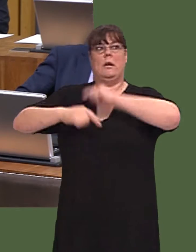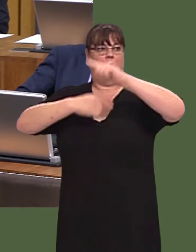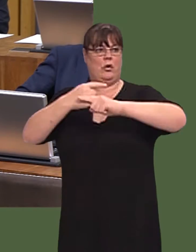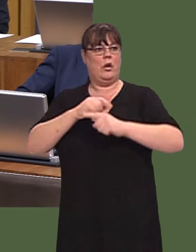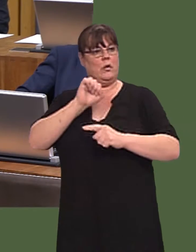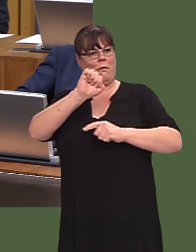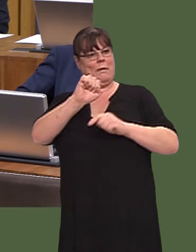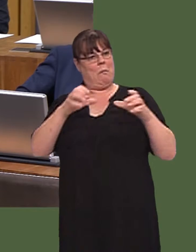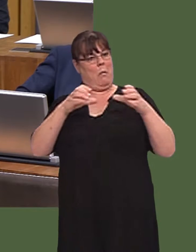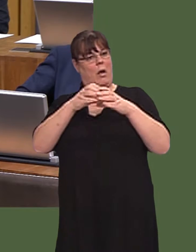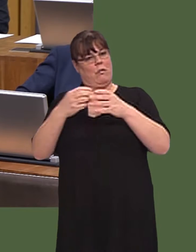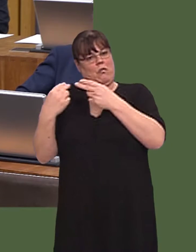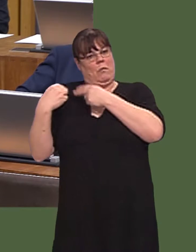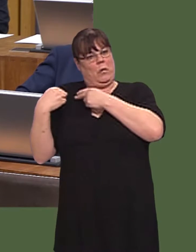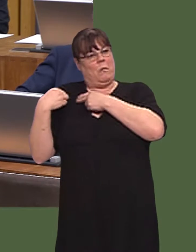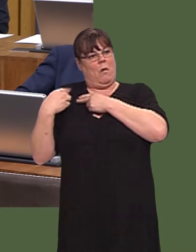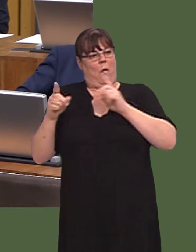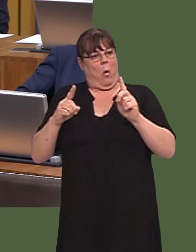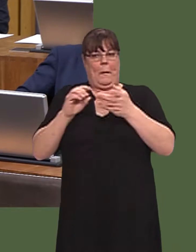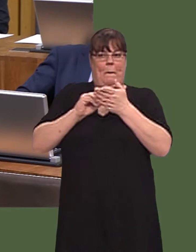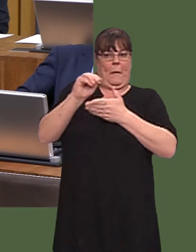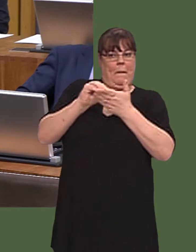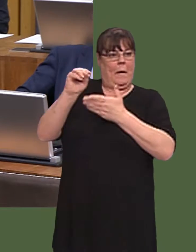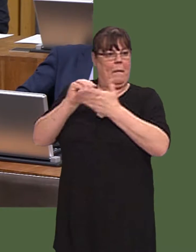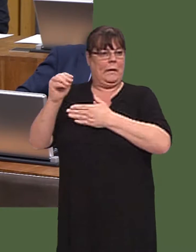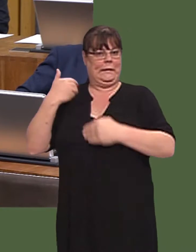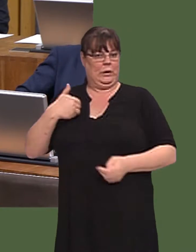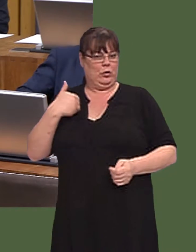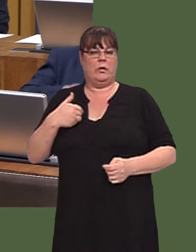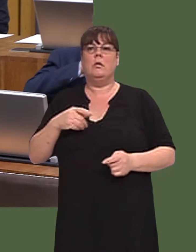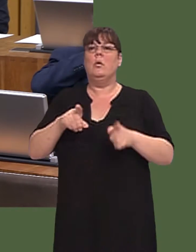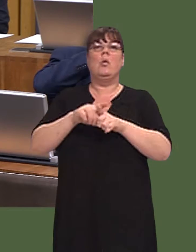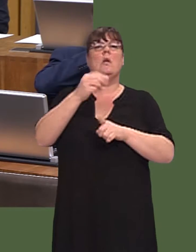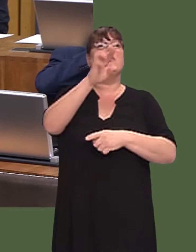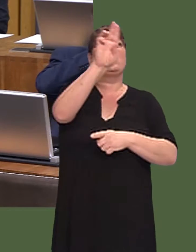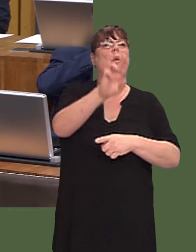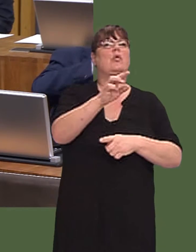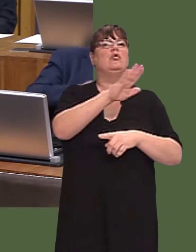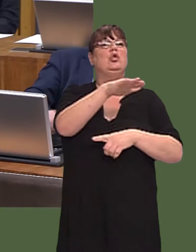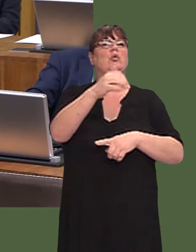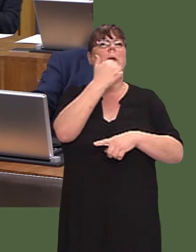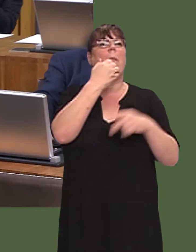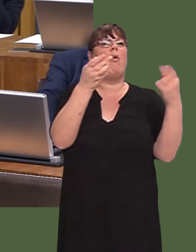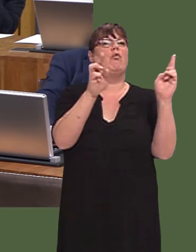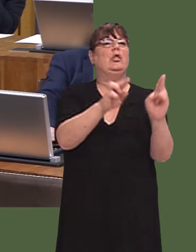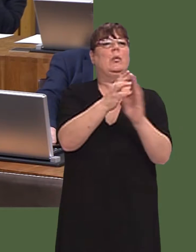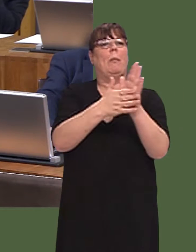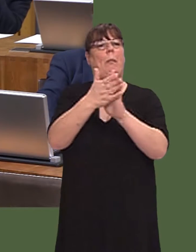for the funding of that particular matter. There will be some schools, of course, where numbers have dropped and, as a result, teaching staff have dropped.